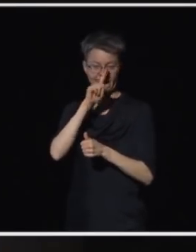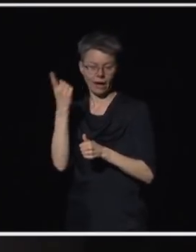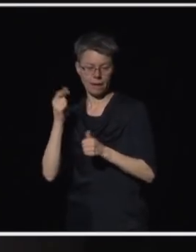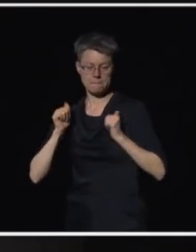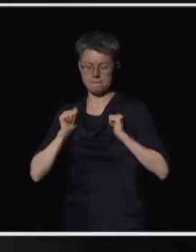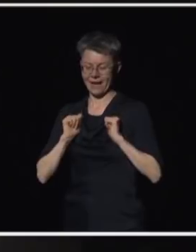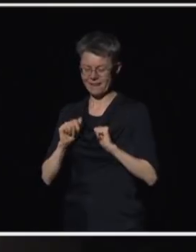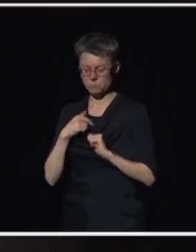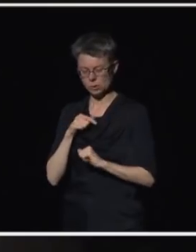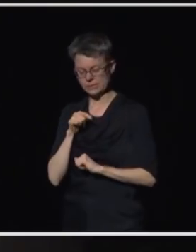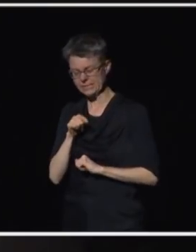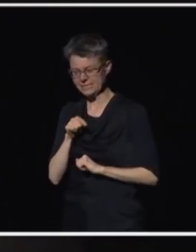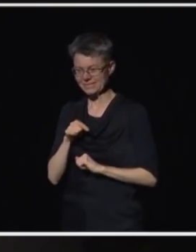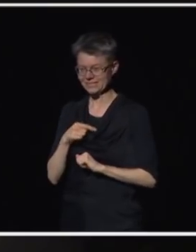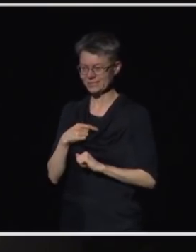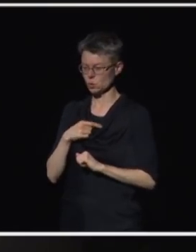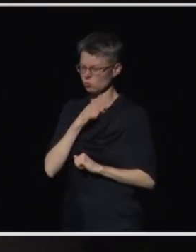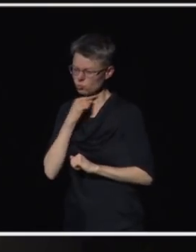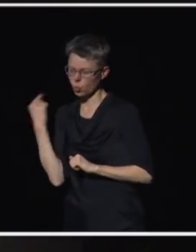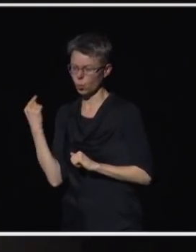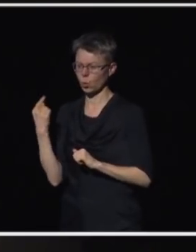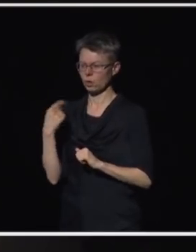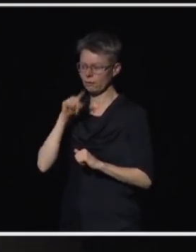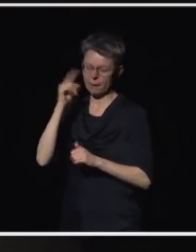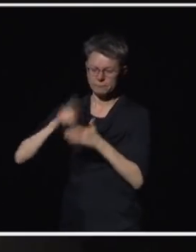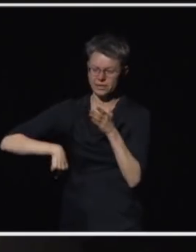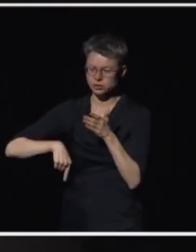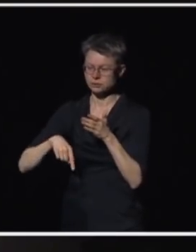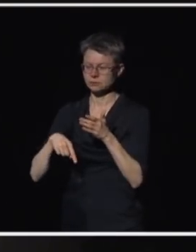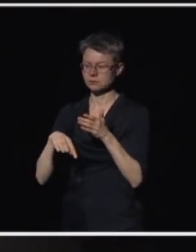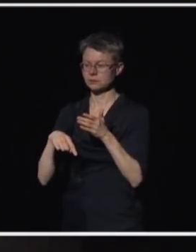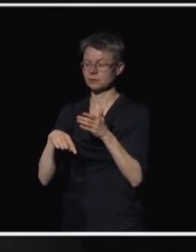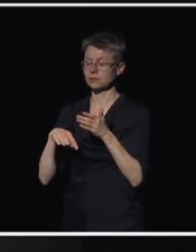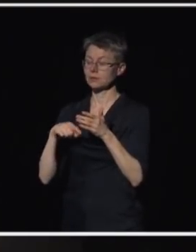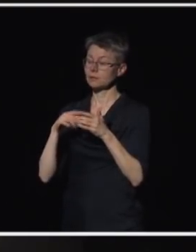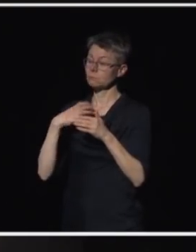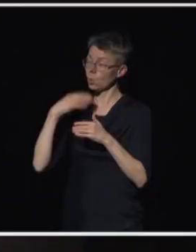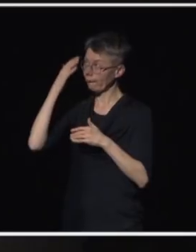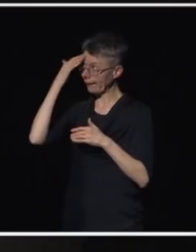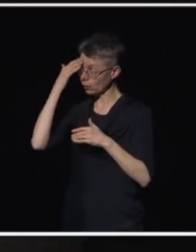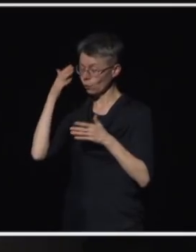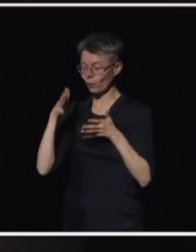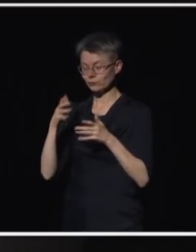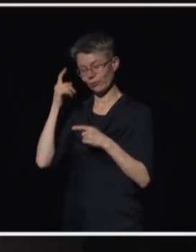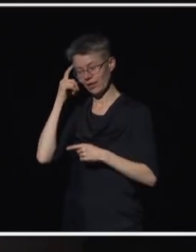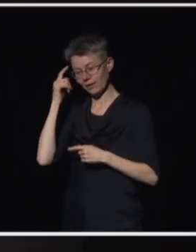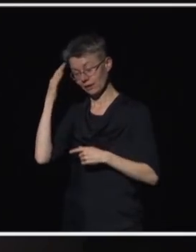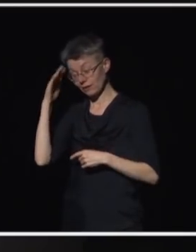out of cruelty, out of a desire to punish. A much more mature world view would say that people are, in fact, human.